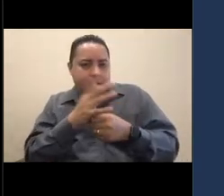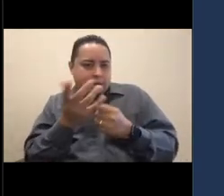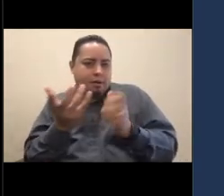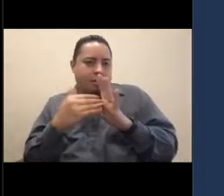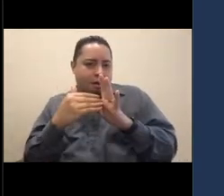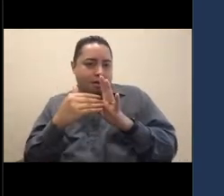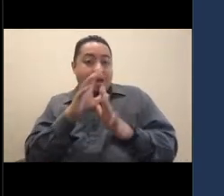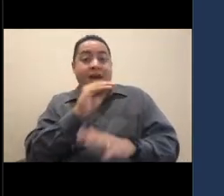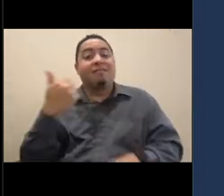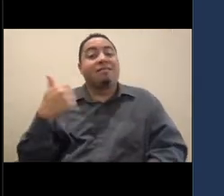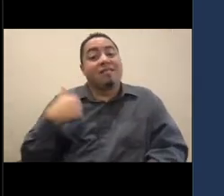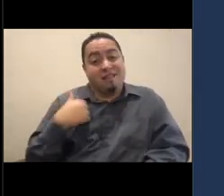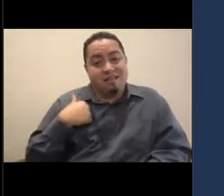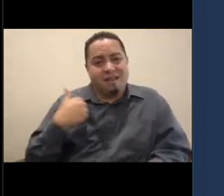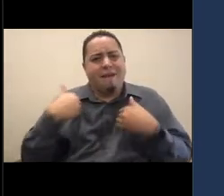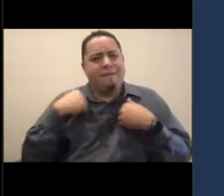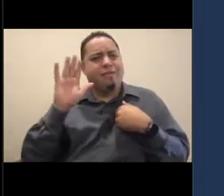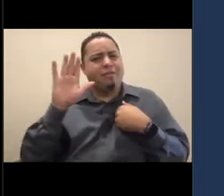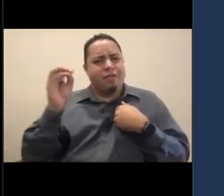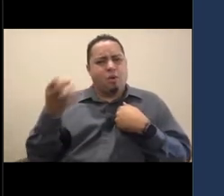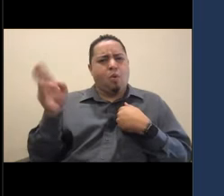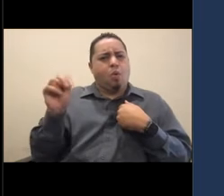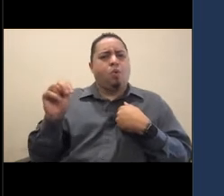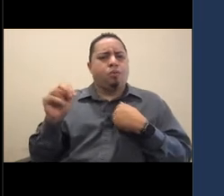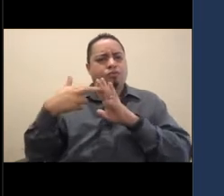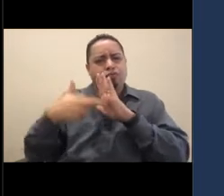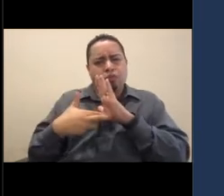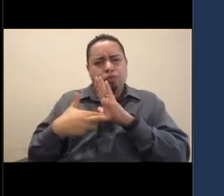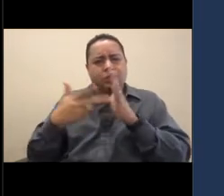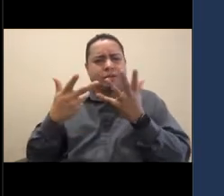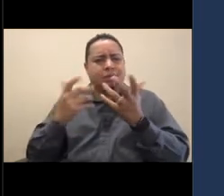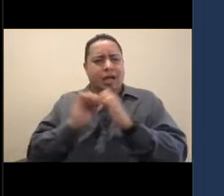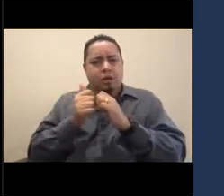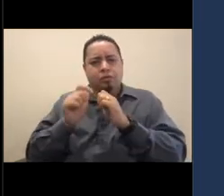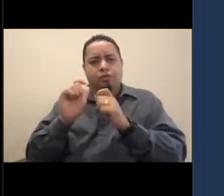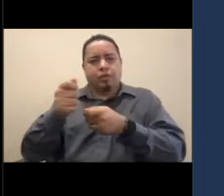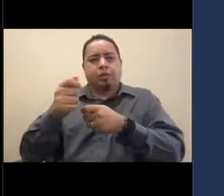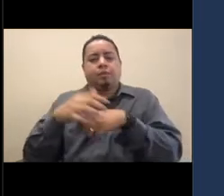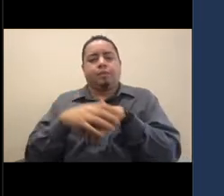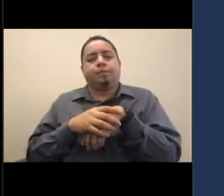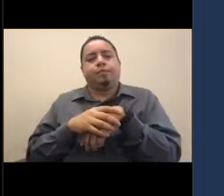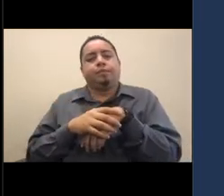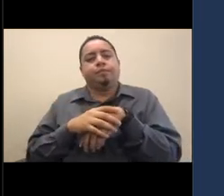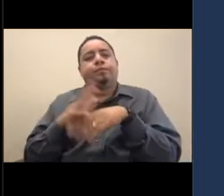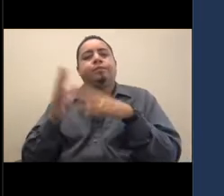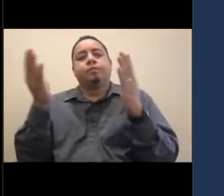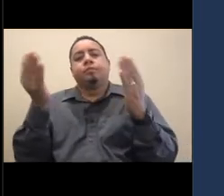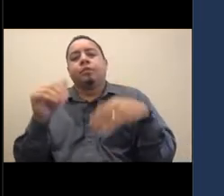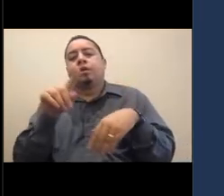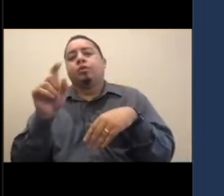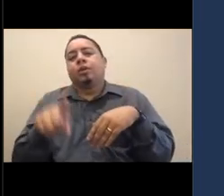they all have their own regulations. [Grace] And Jillian is wondering, you said that at one point there were no lake trout.